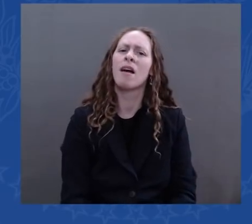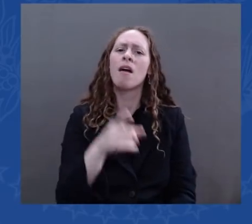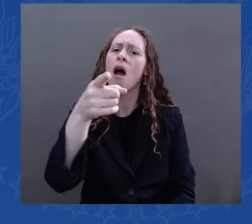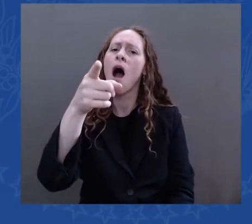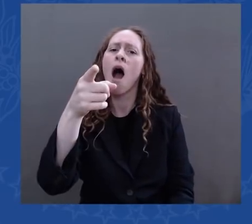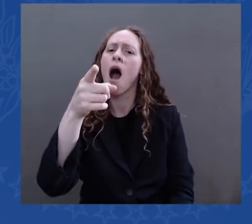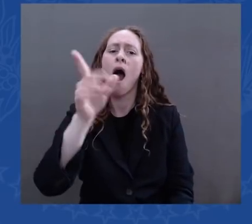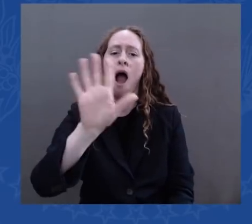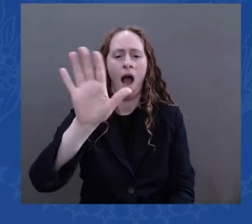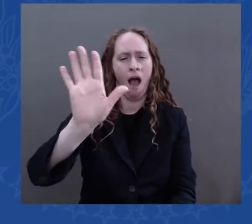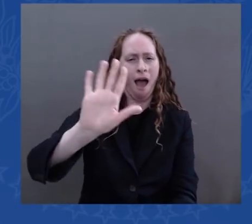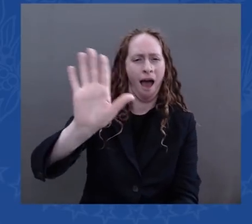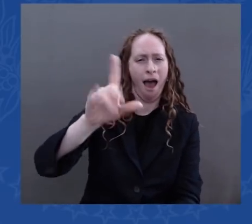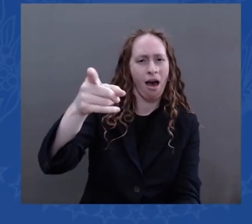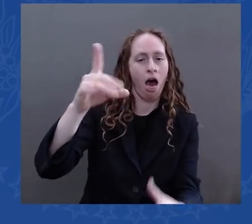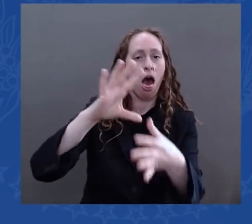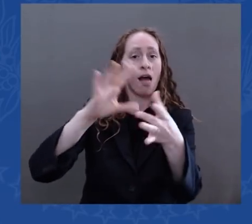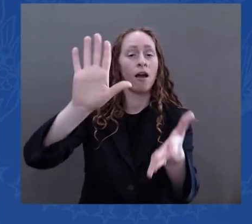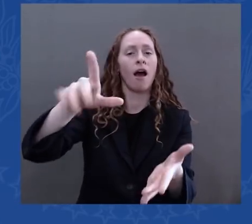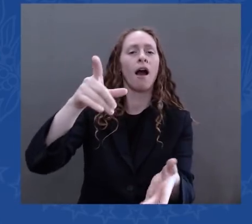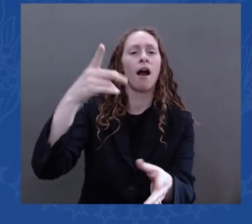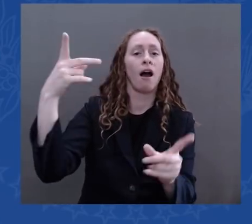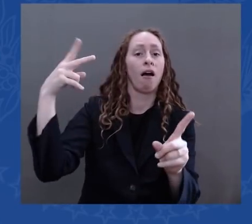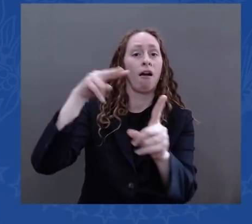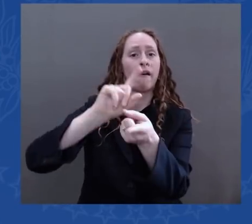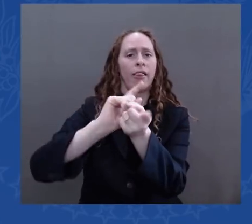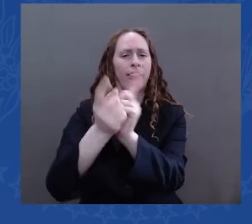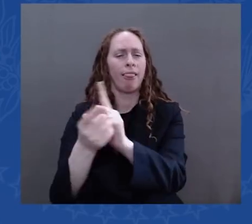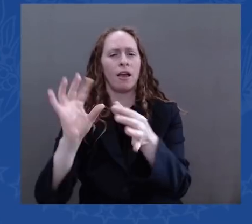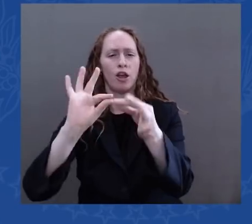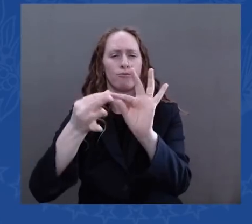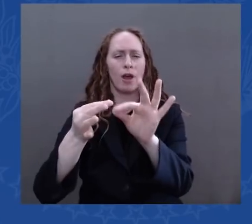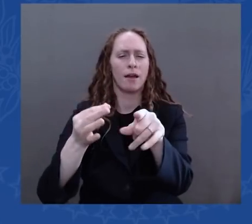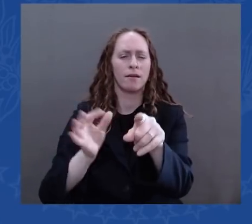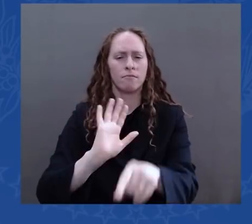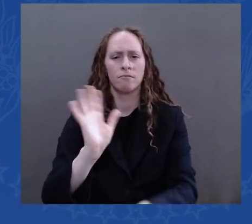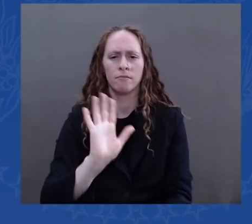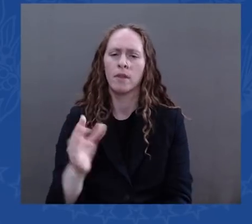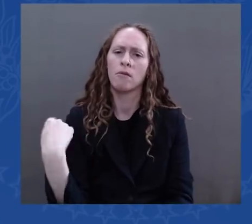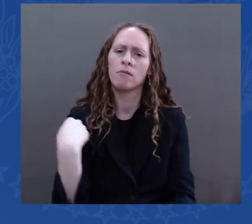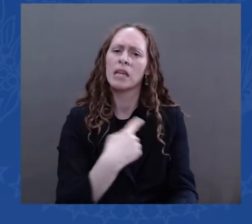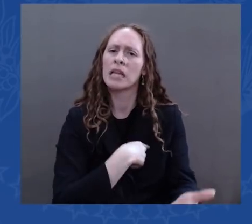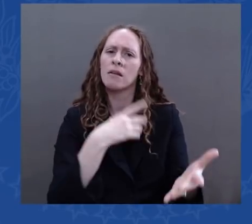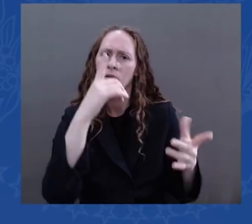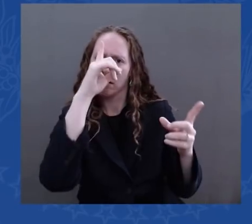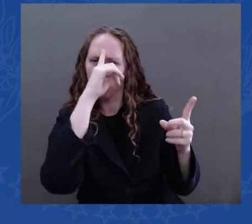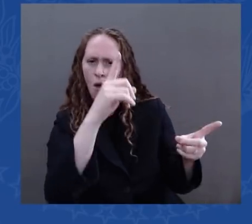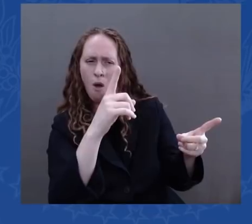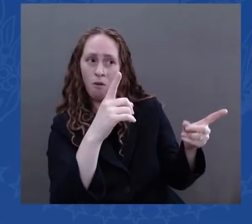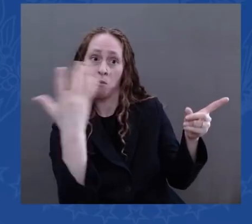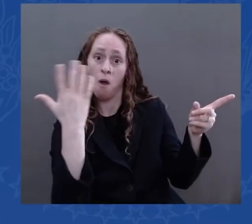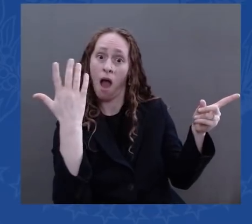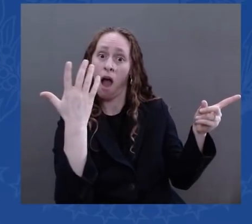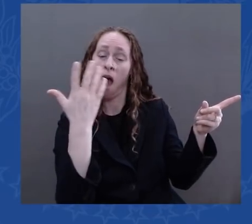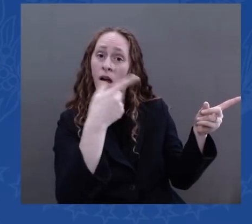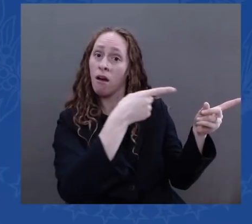We were talking about helping train the troops in -- that are -- the Ukrainian troops that are in Poland.